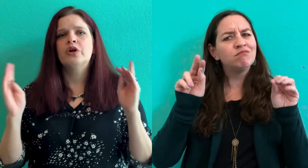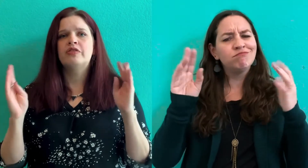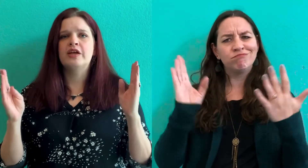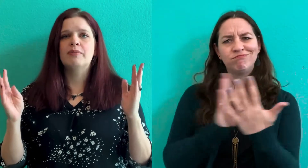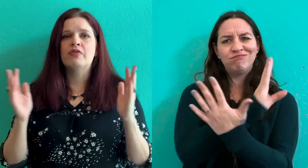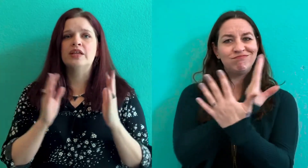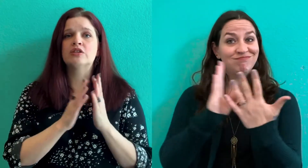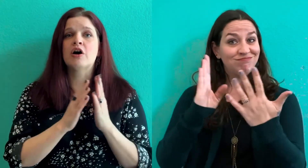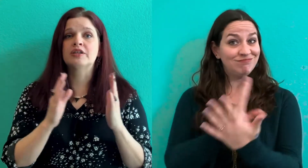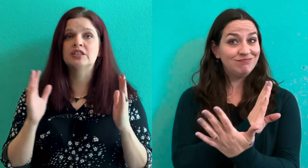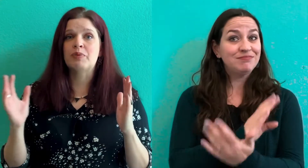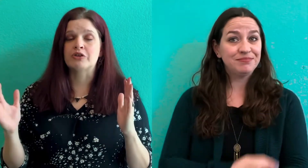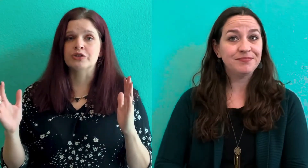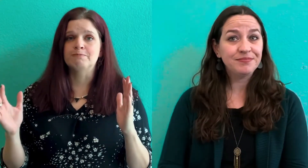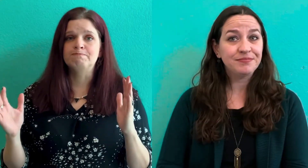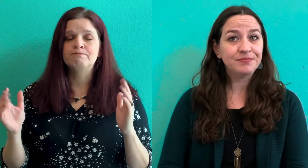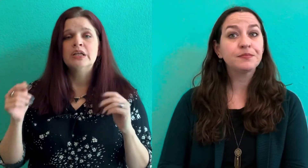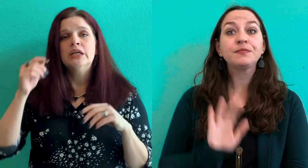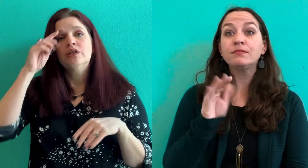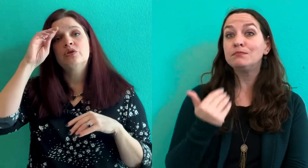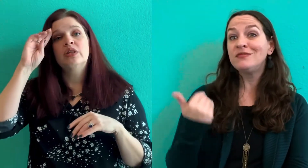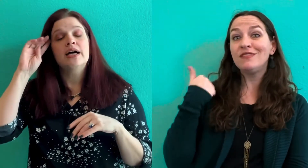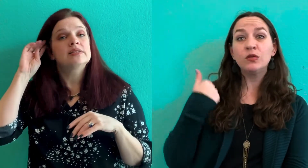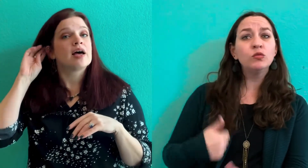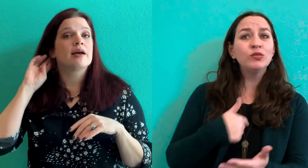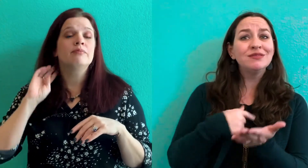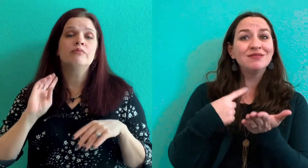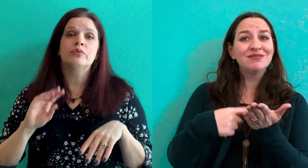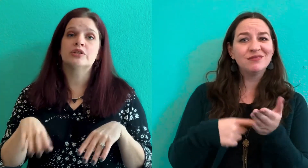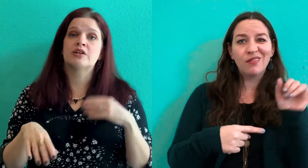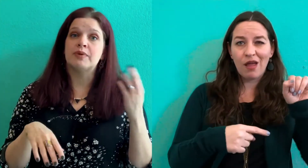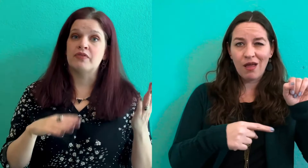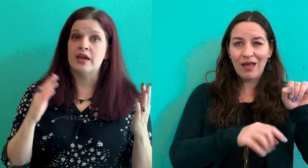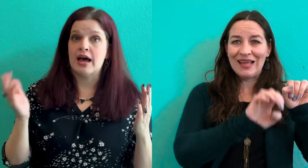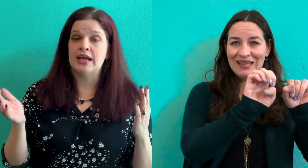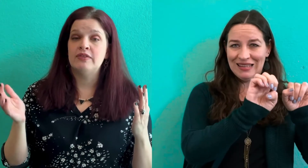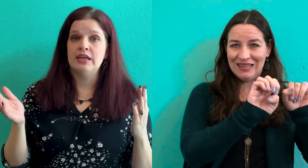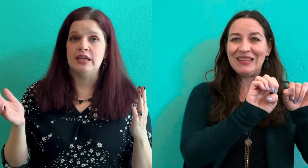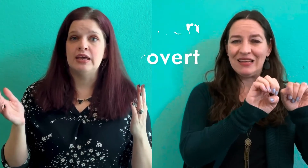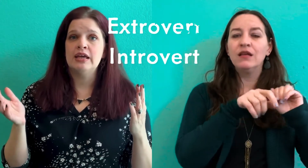We're going to think about these on a spectrum. So last time we talked about the I in the E